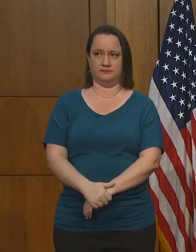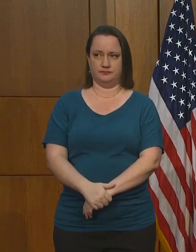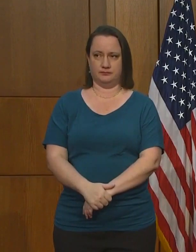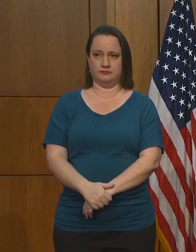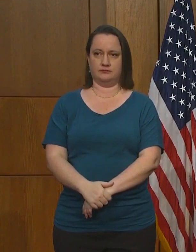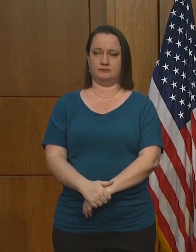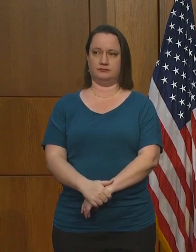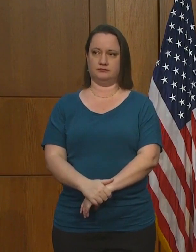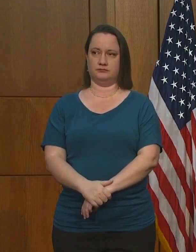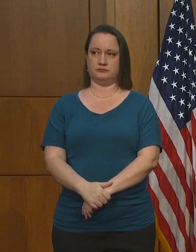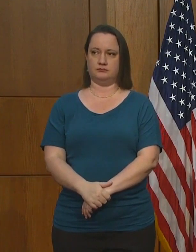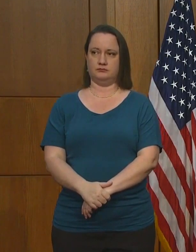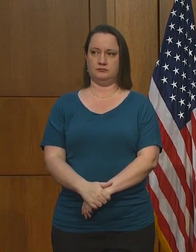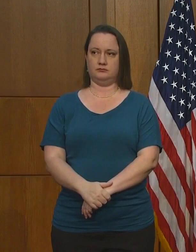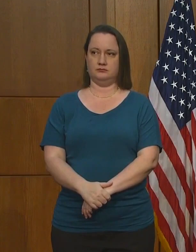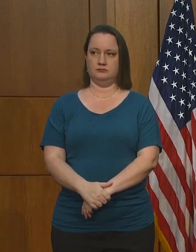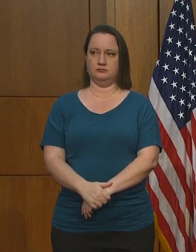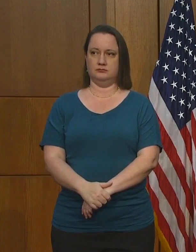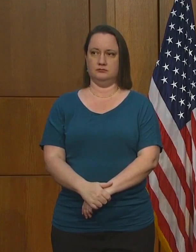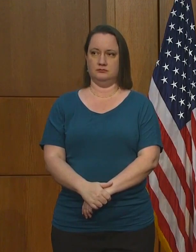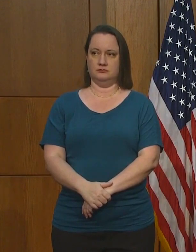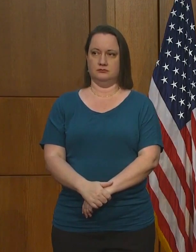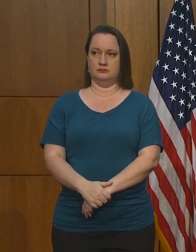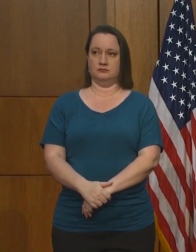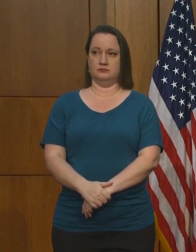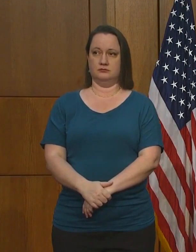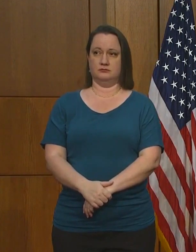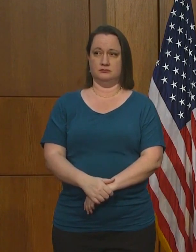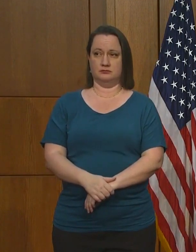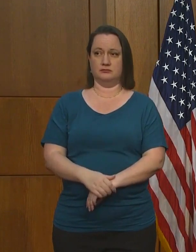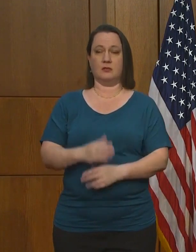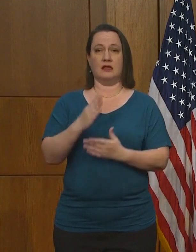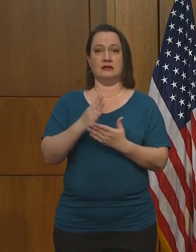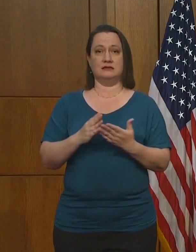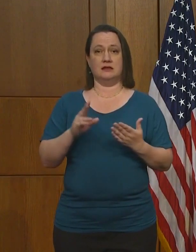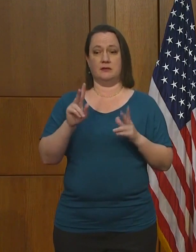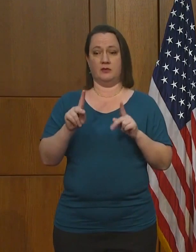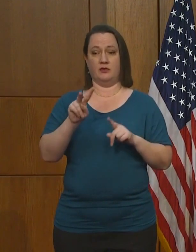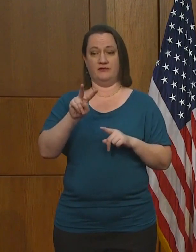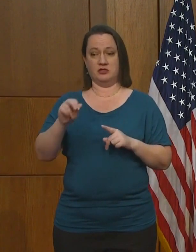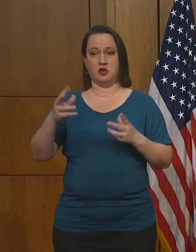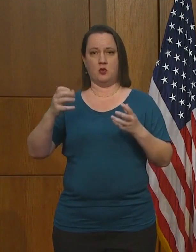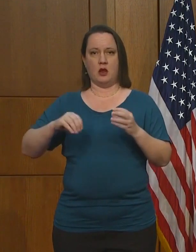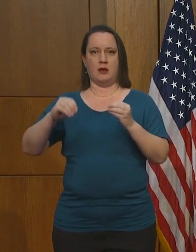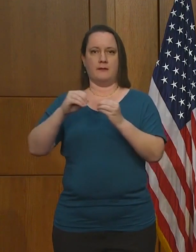GOING TO ASK YOU TO REPEAT THAT QUESTION SOME PROBABLY GENERAL